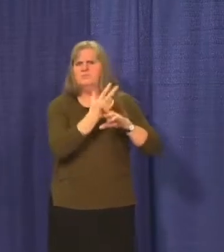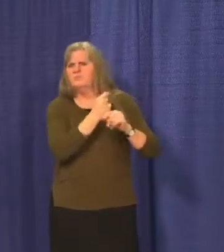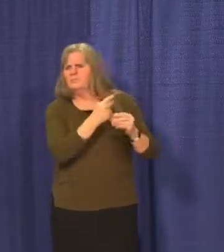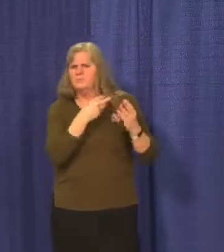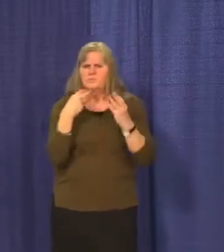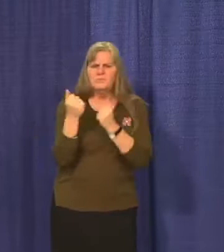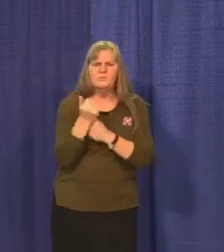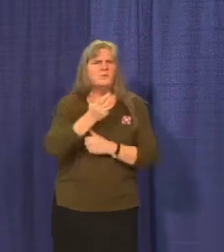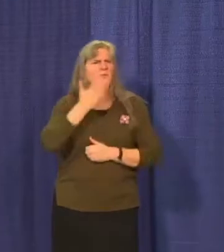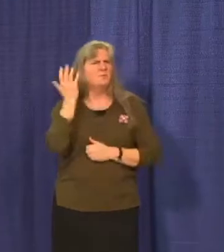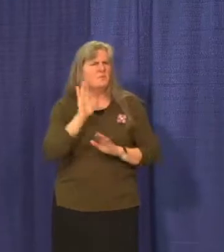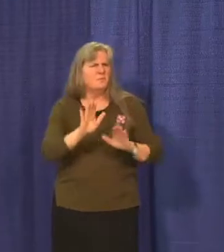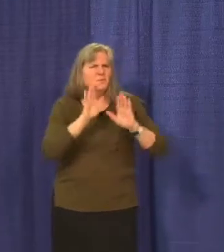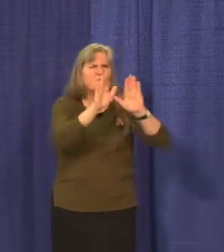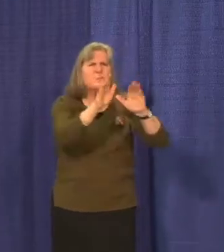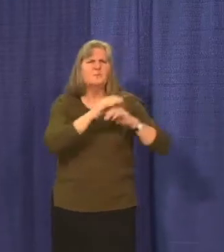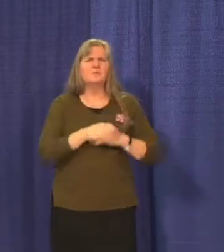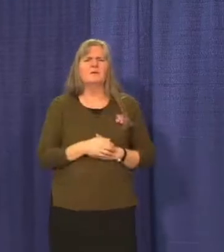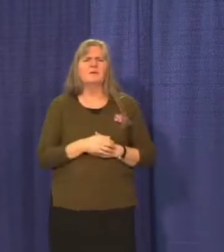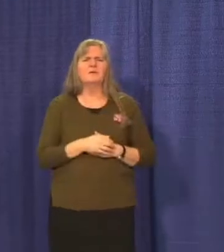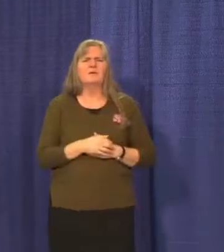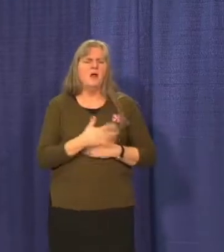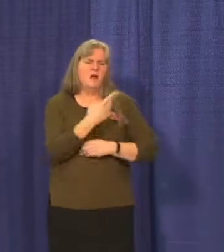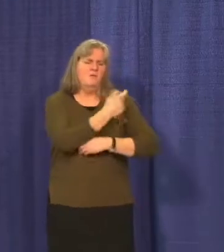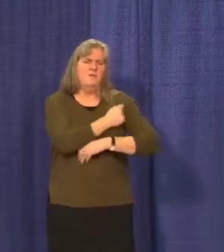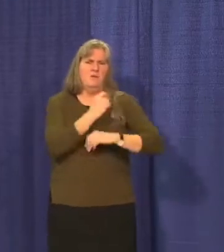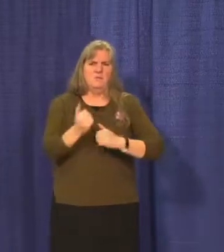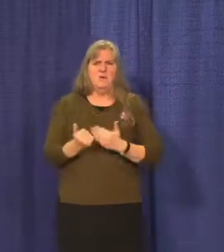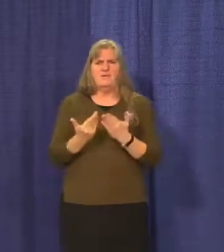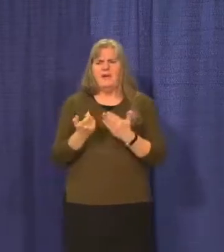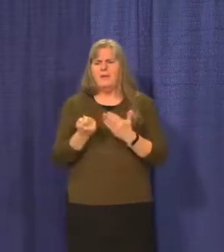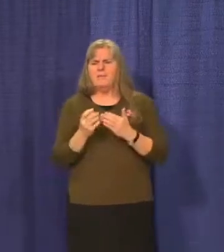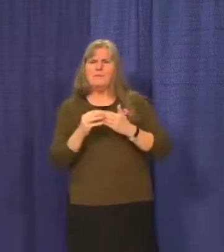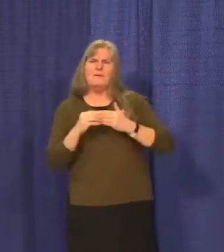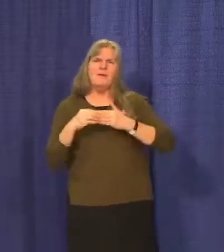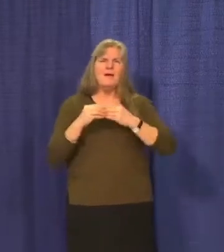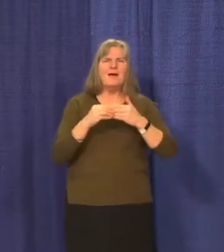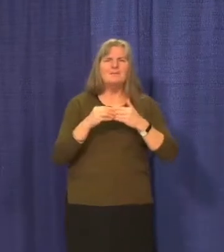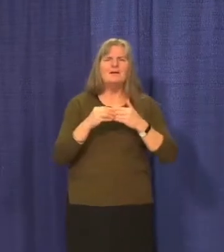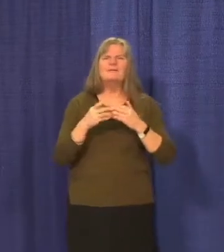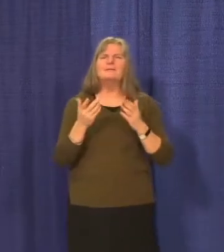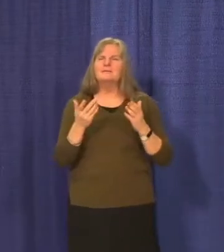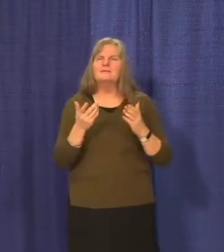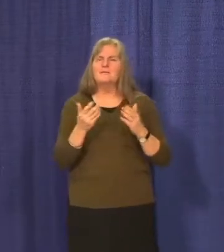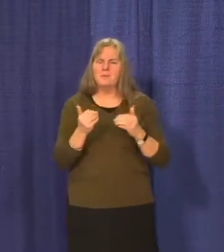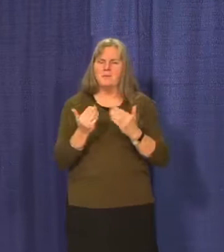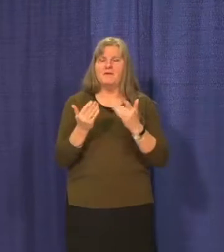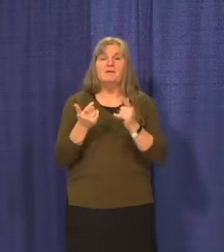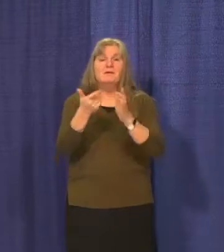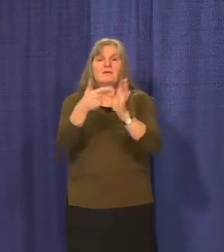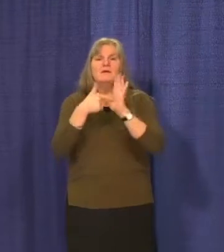really a great job that they are doing. The role it is designed to be flexible so we can adjust as necessary as we go.